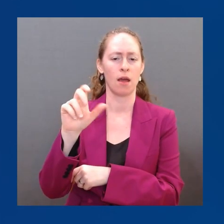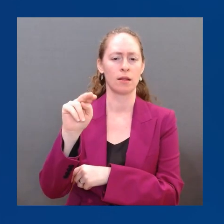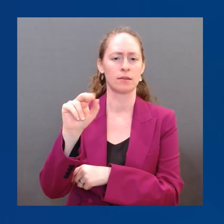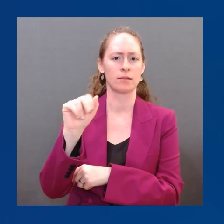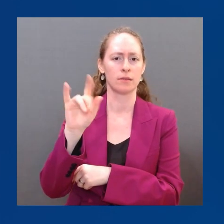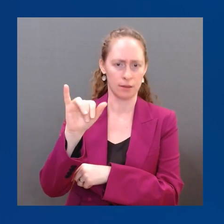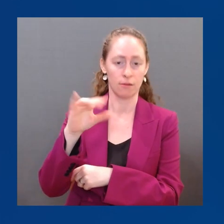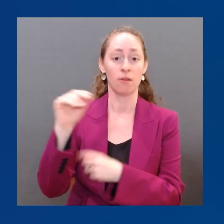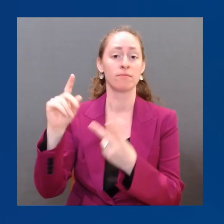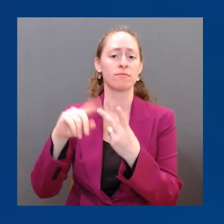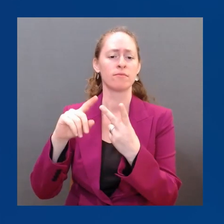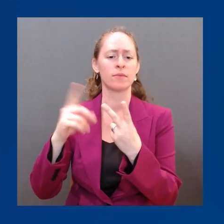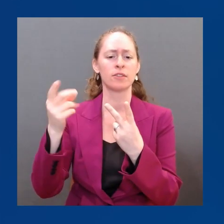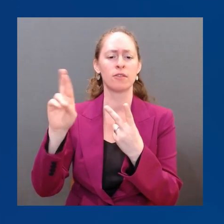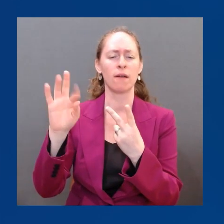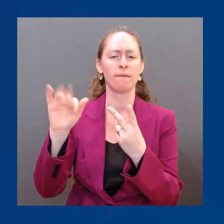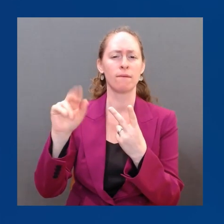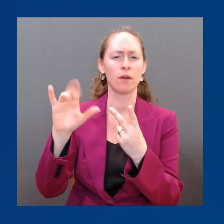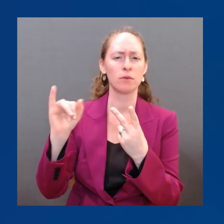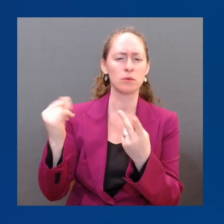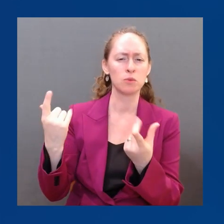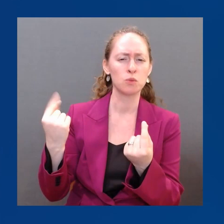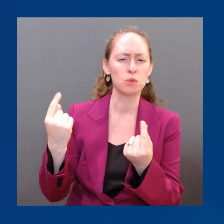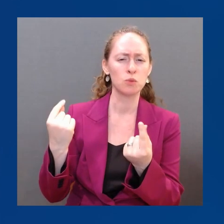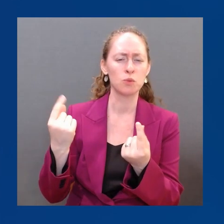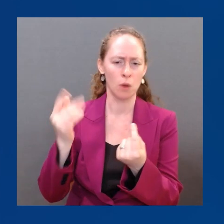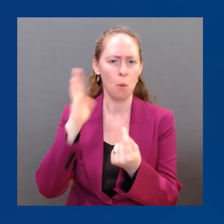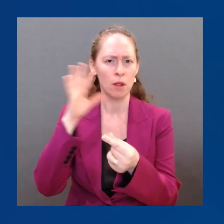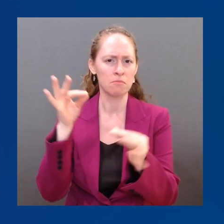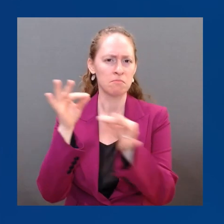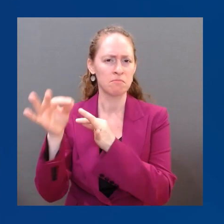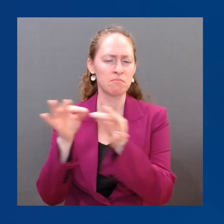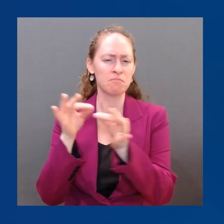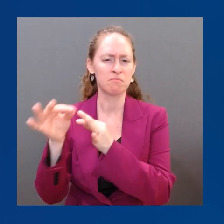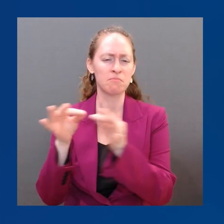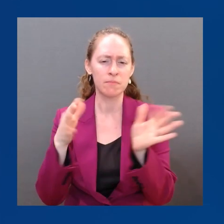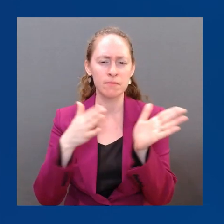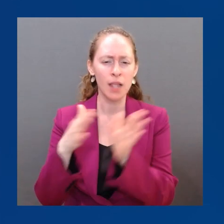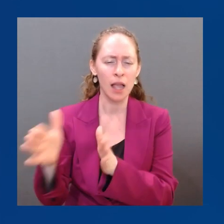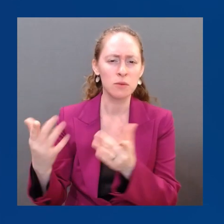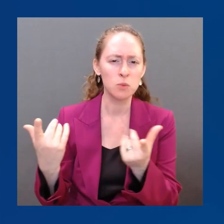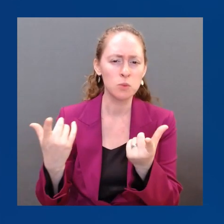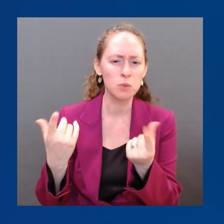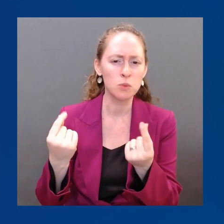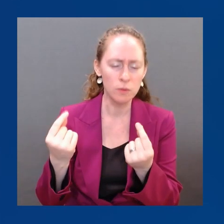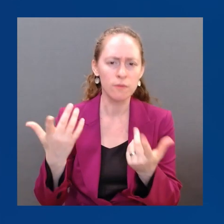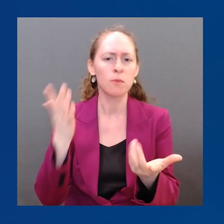Very broadly -- and we can get into more details later -- very broadly, the way we're thinking about this is: